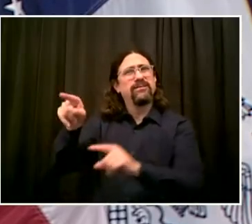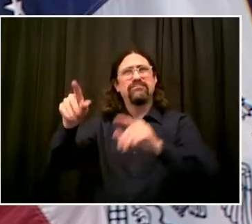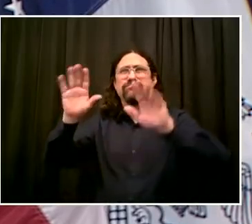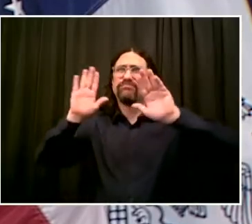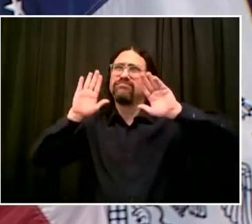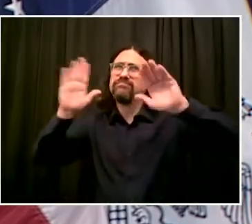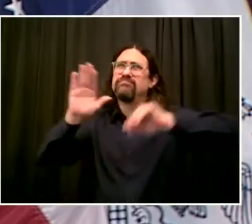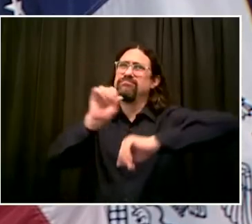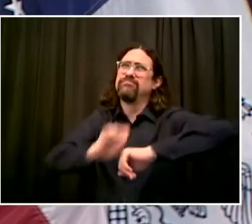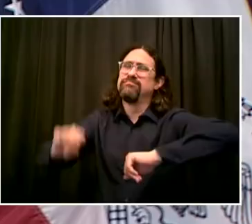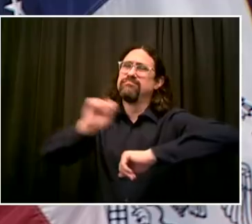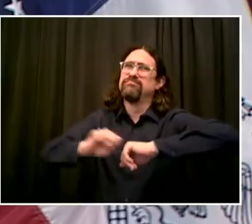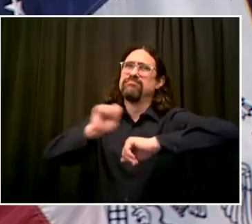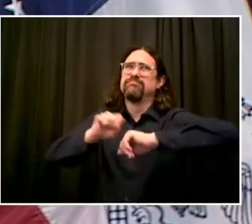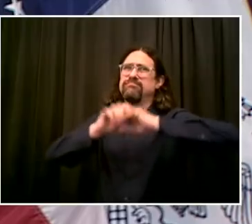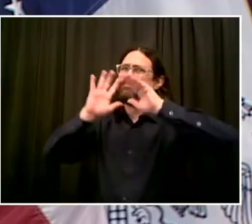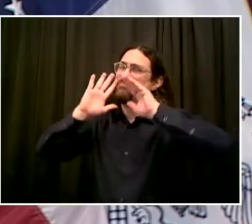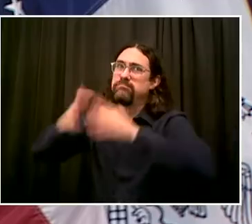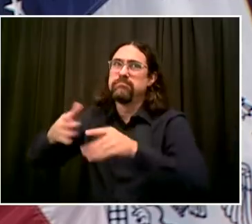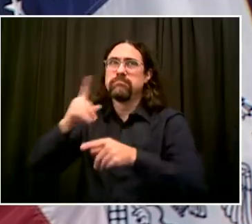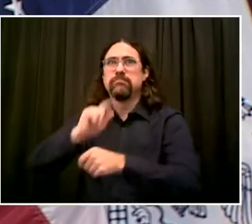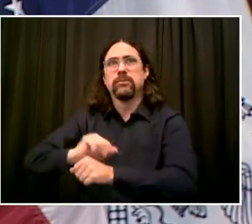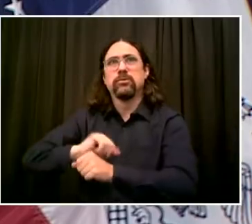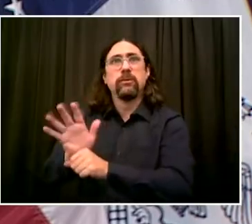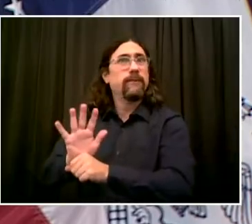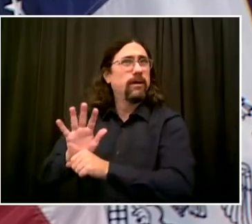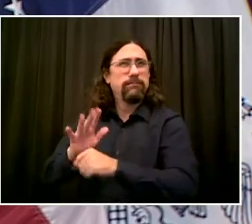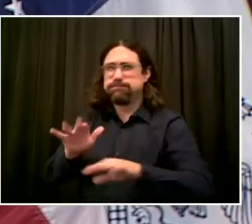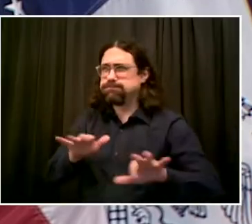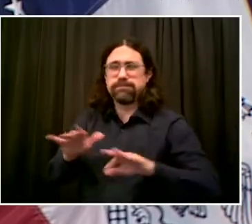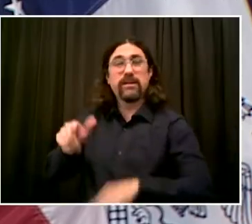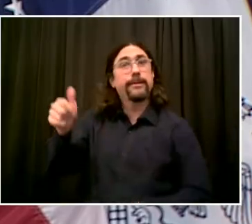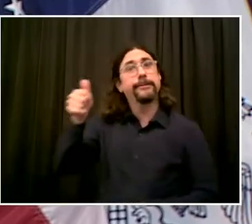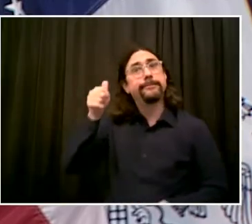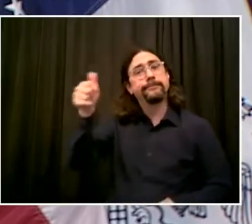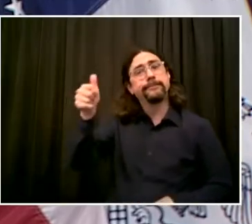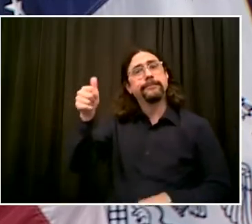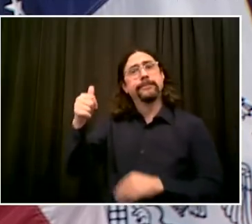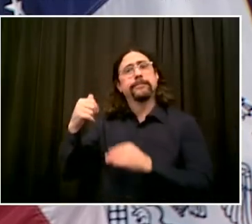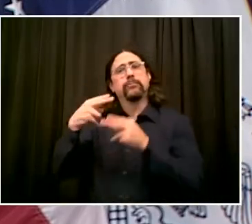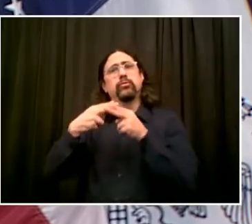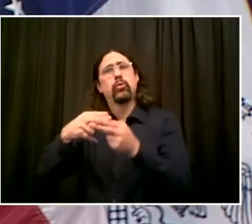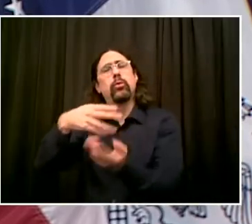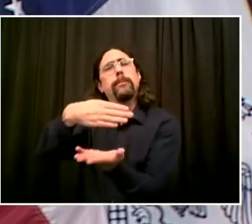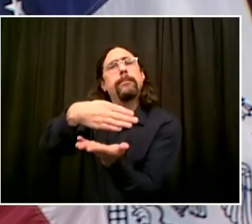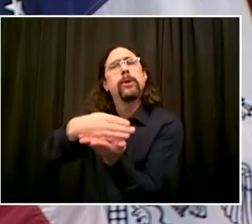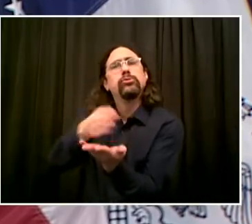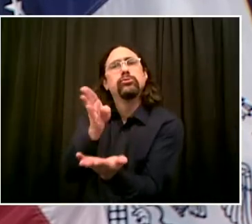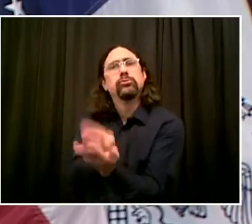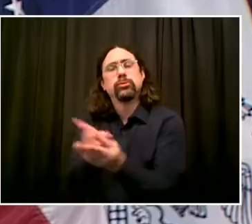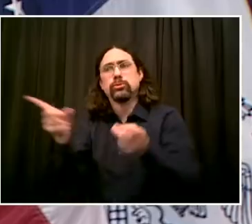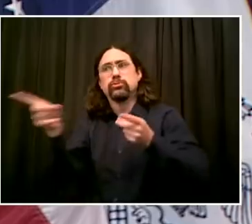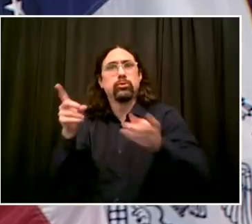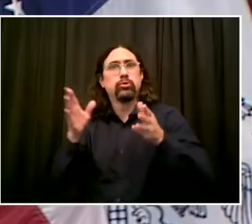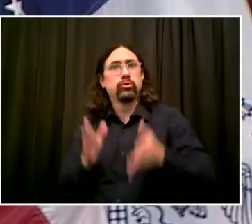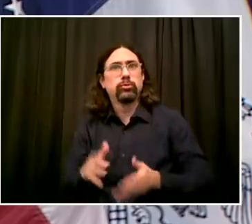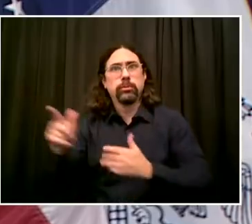SHE'S BEEN ONE OF THE MASS WE